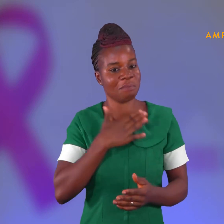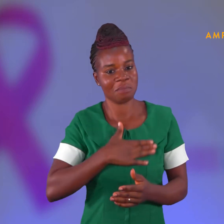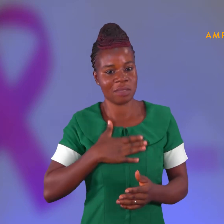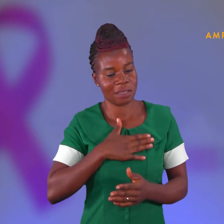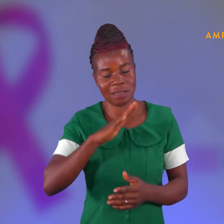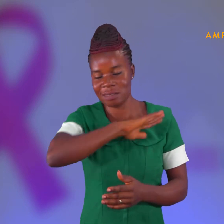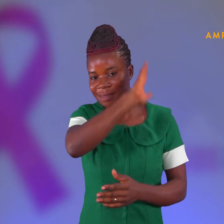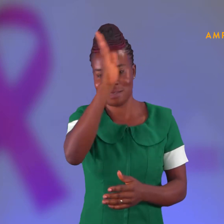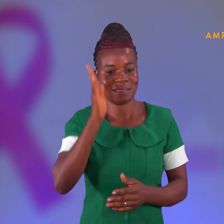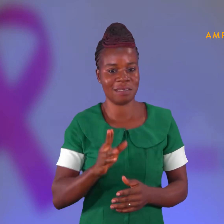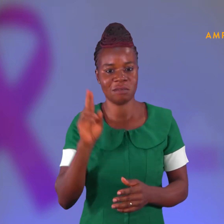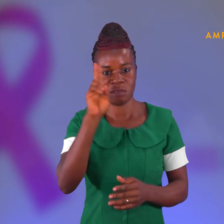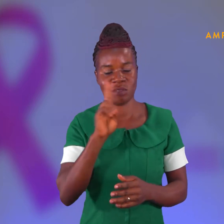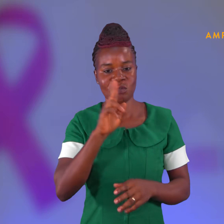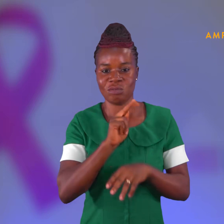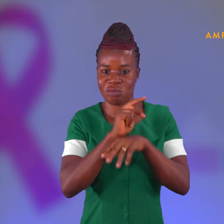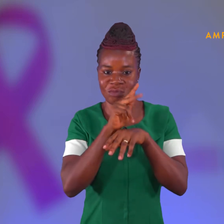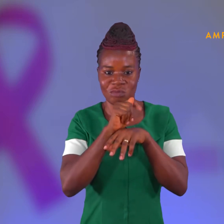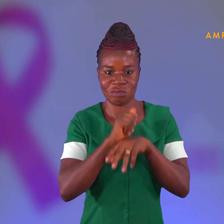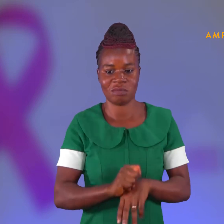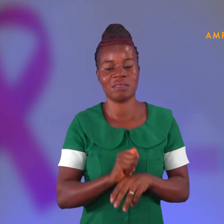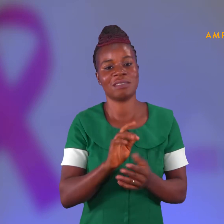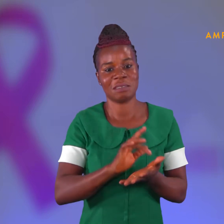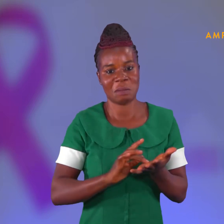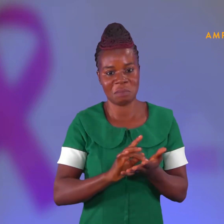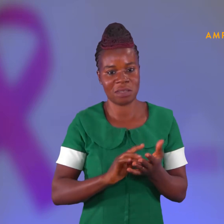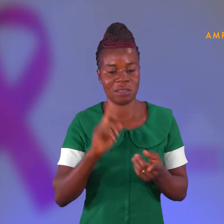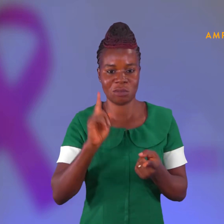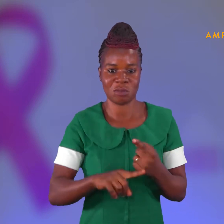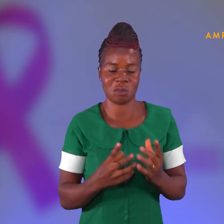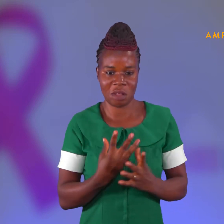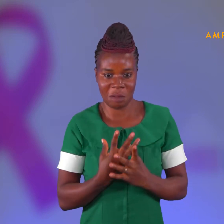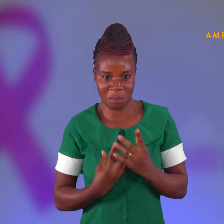please, you should not perform illegal abortion by using herbs or other unorthodox means to terminate the pregnancy.